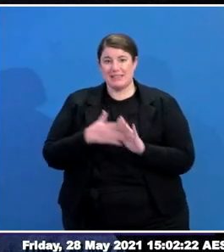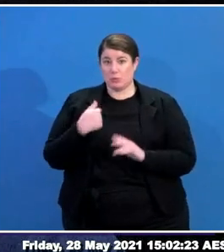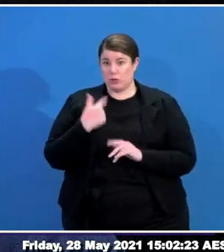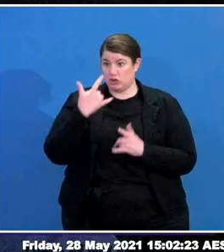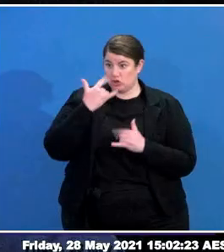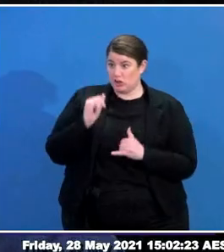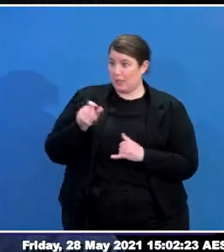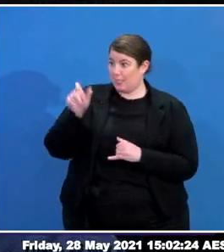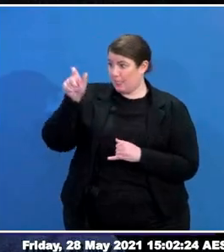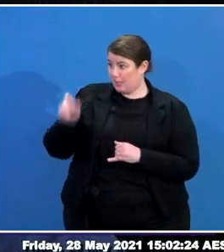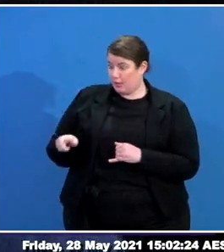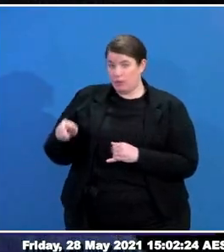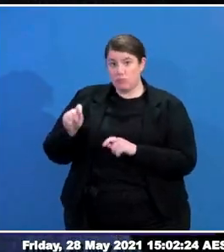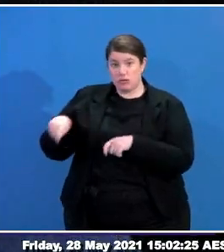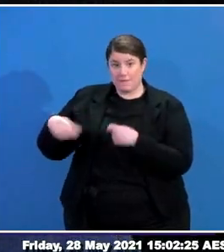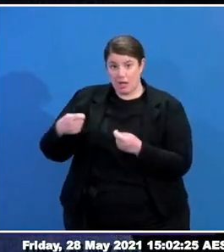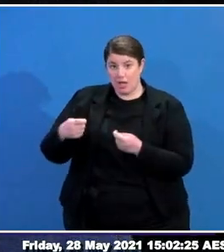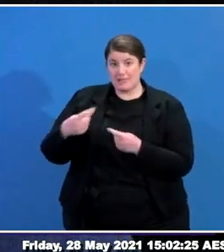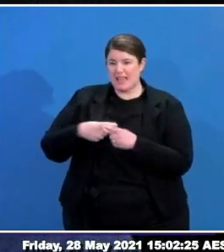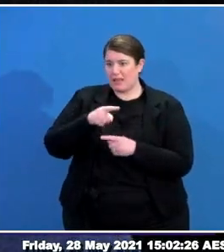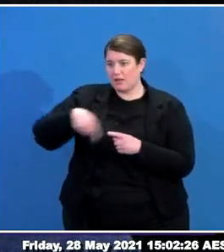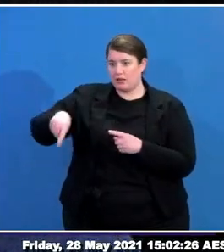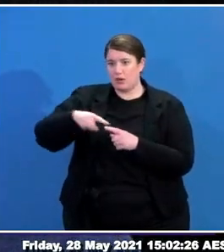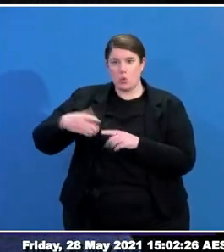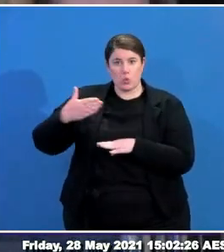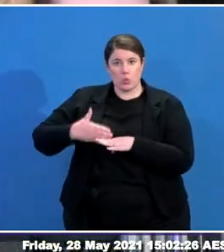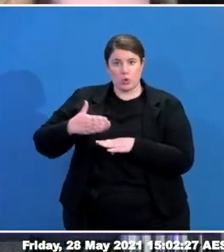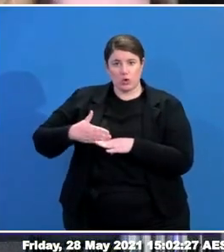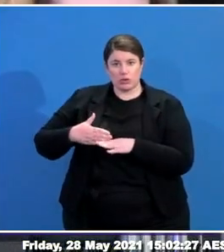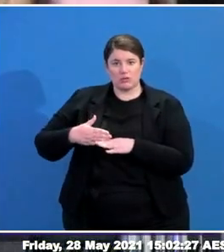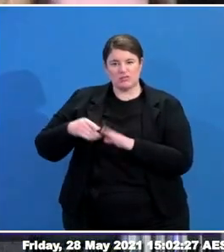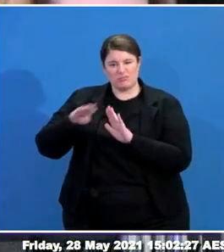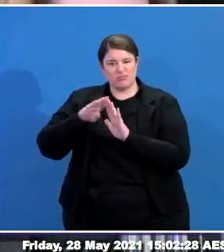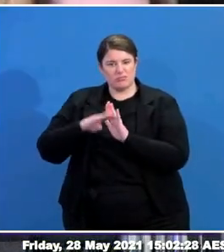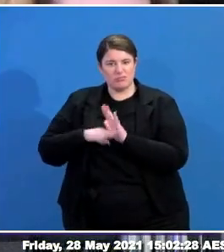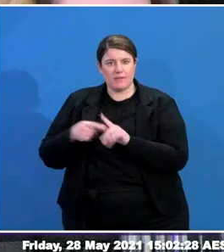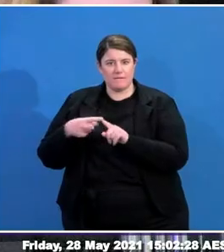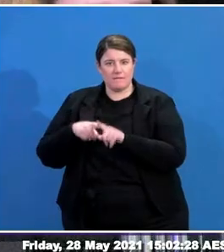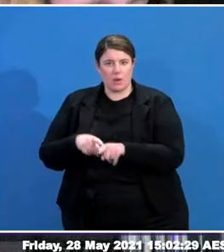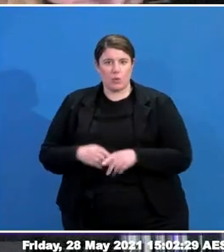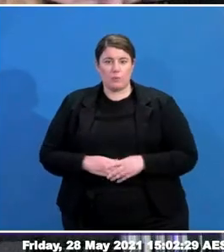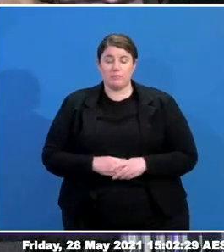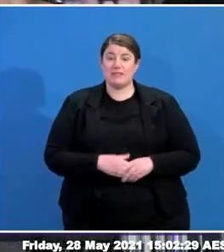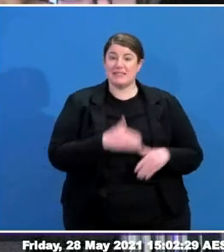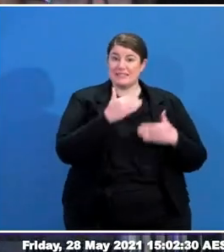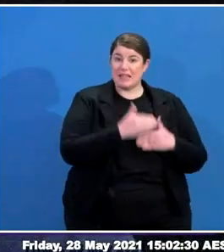and key personnel against a range of parameters set out in the Act. Do all stage one providers progress to stage two?